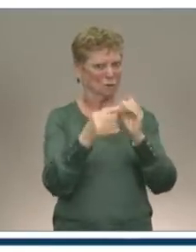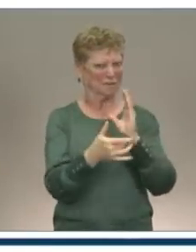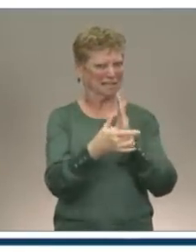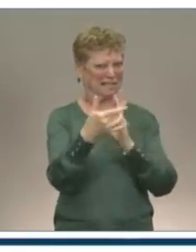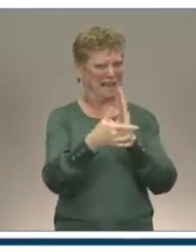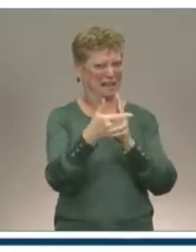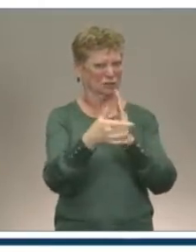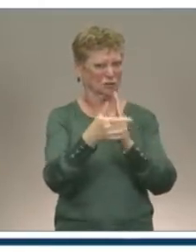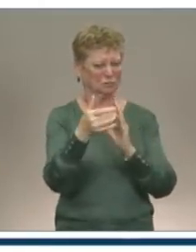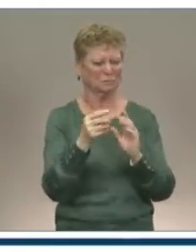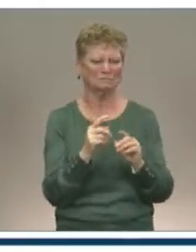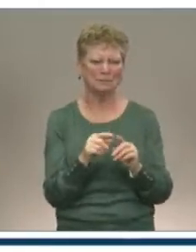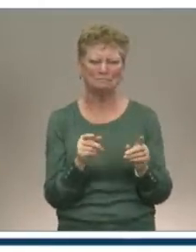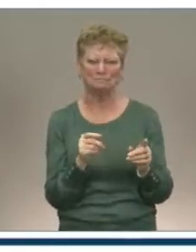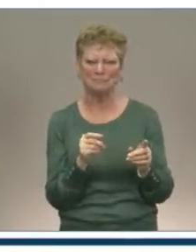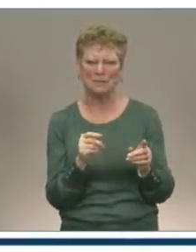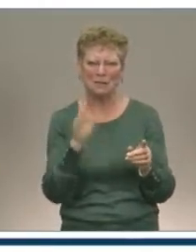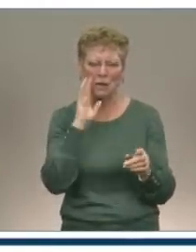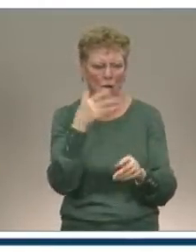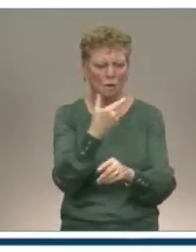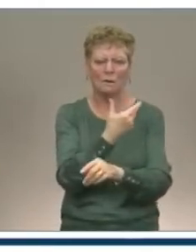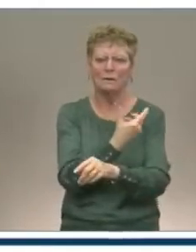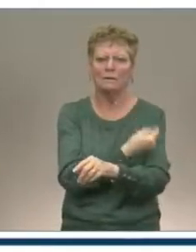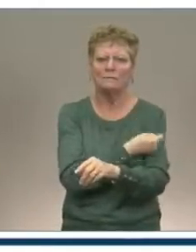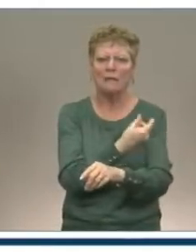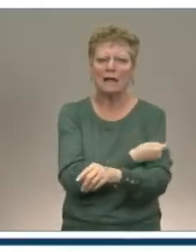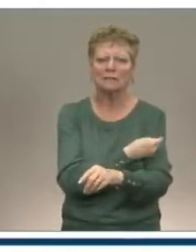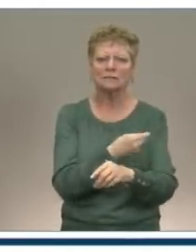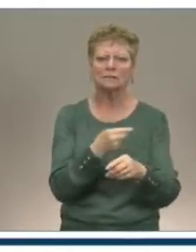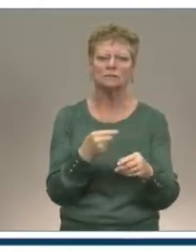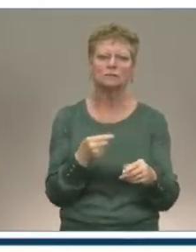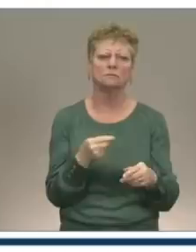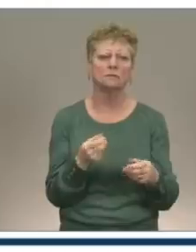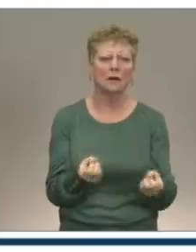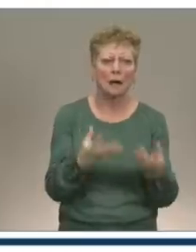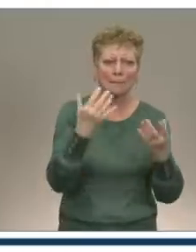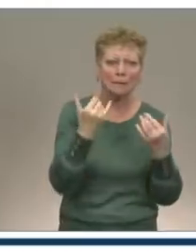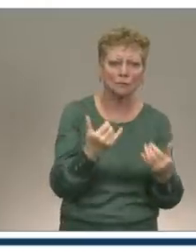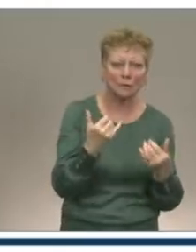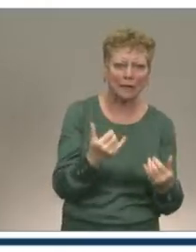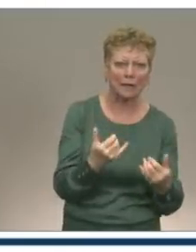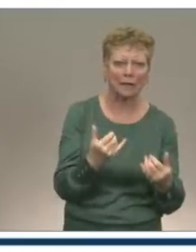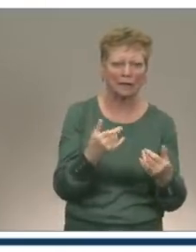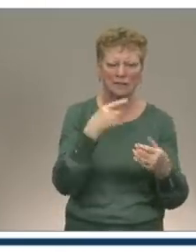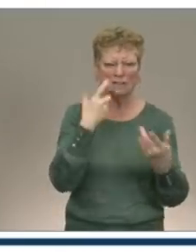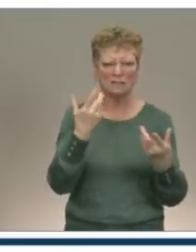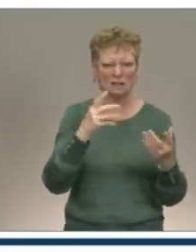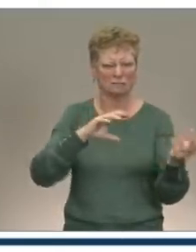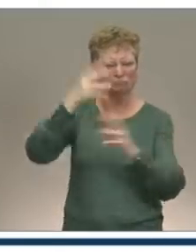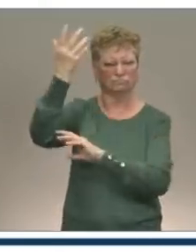release but the vaccination numbers today are all out of whack with what they were yesterday there's